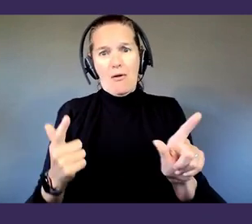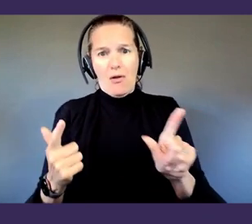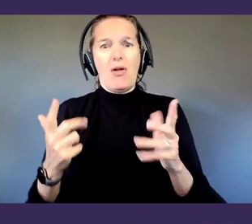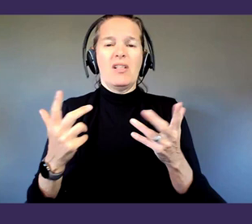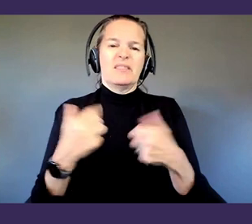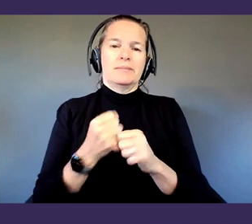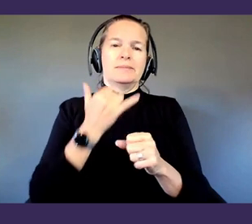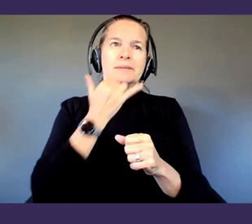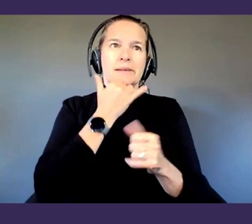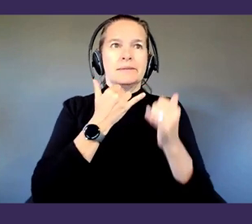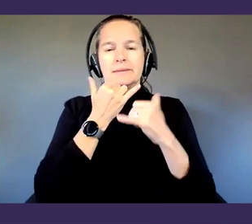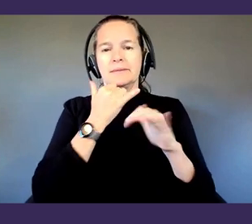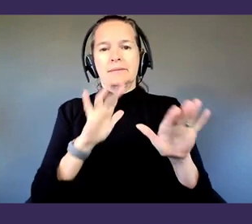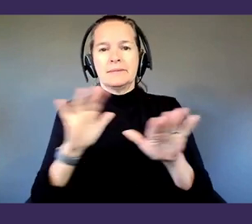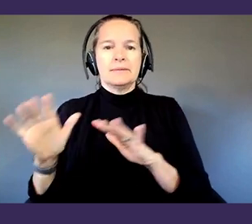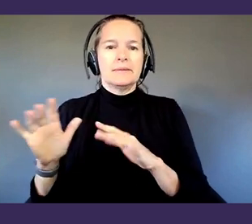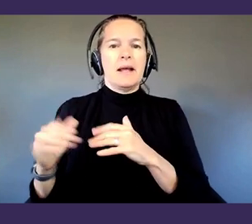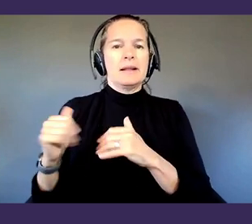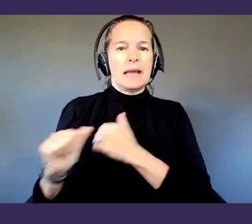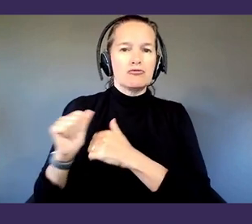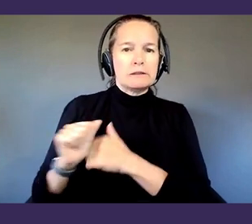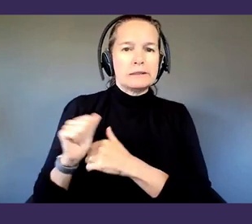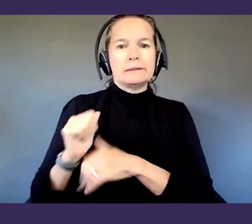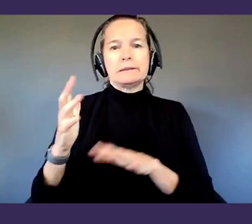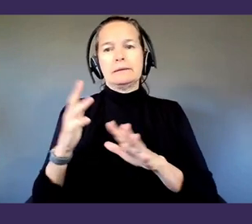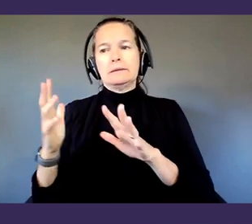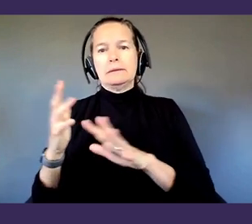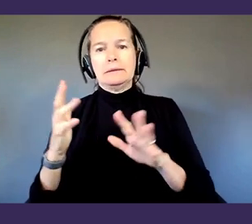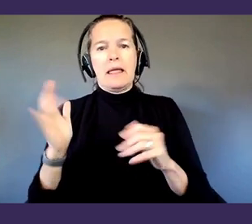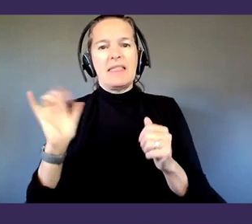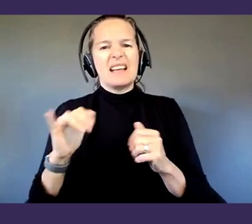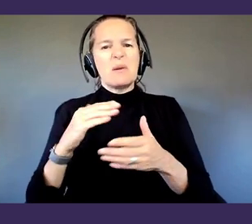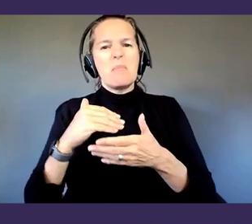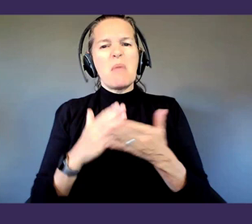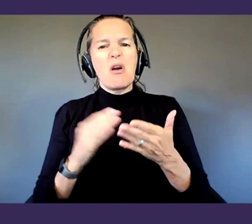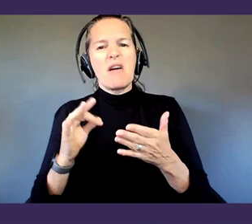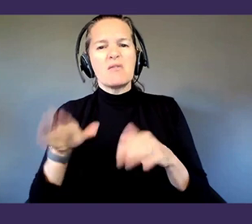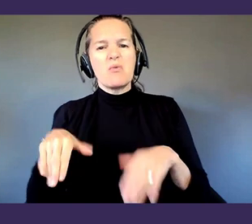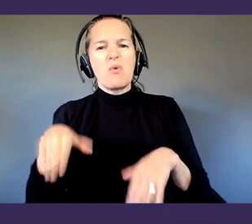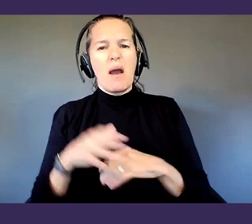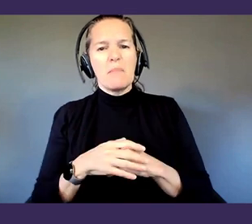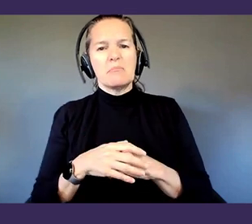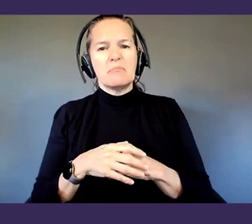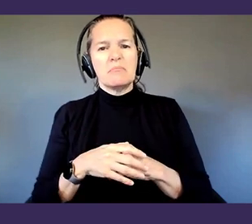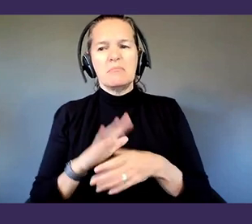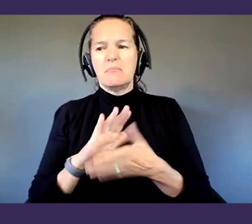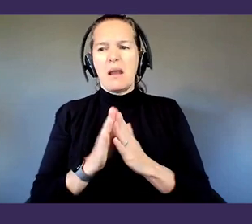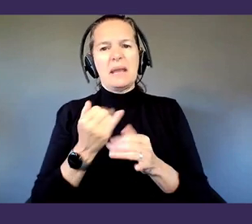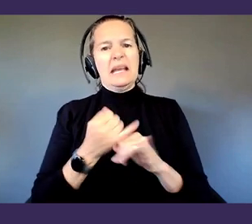It's part of growing up, right? And it's part of gaining independence as a human being, right?